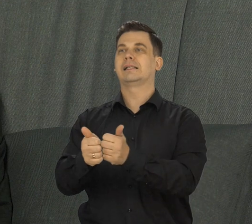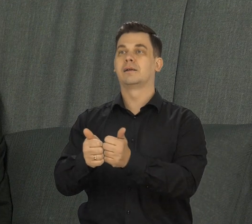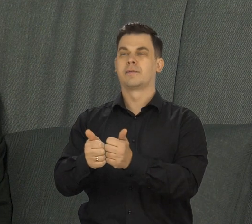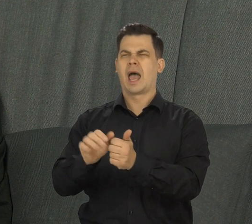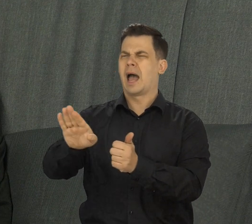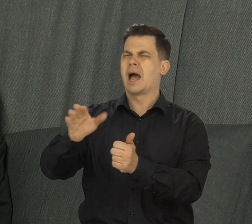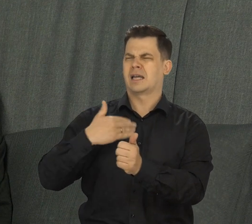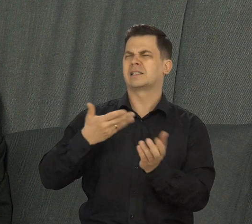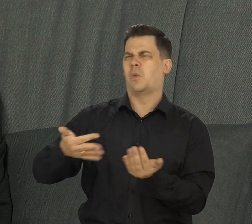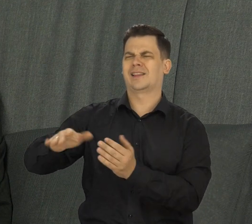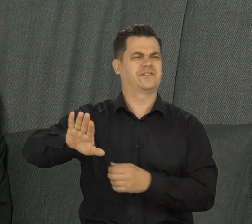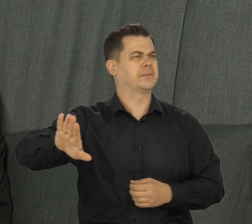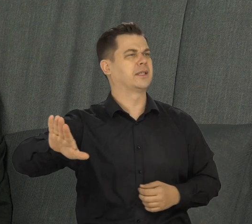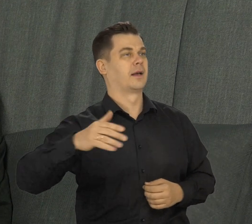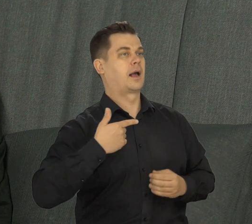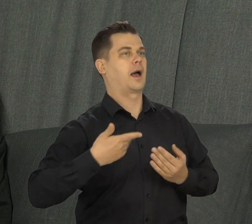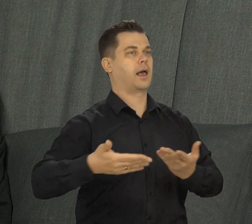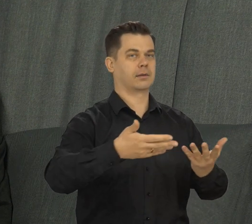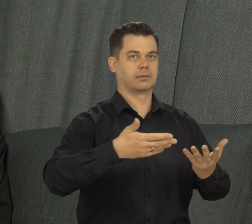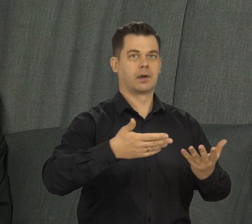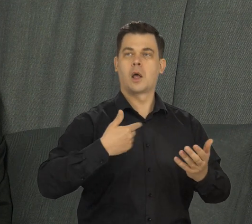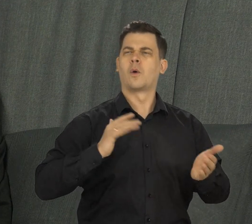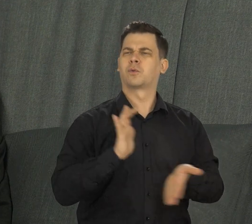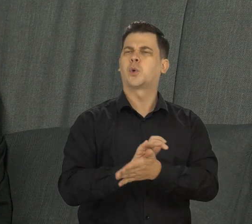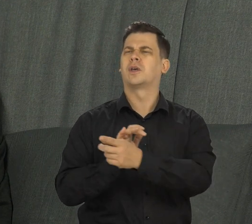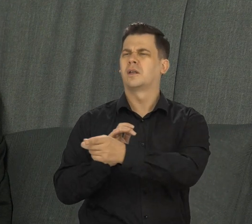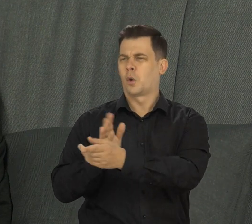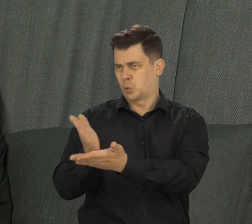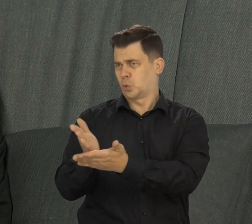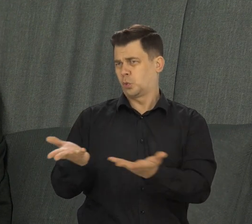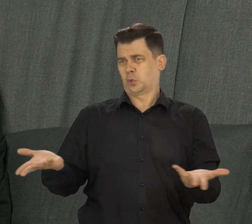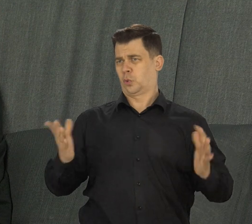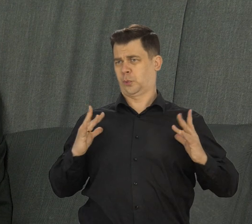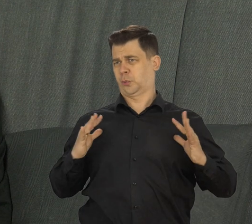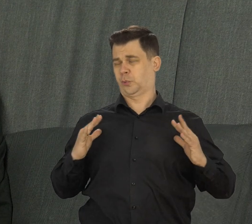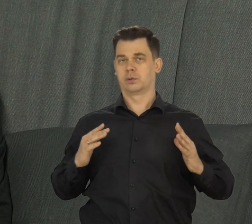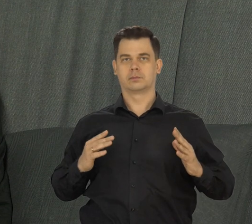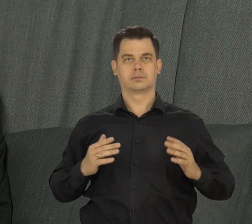To handle official matters on their own and then in a few words summarize, what the conversation was about.